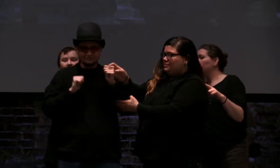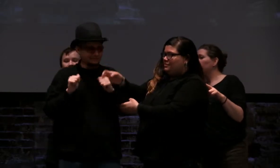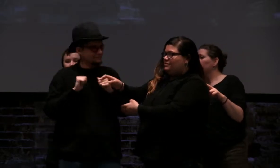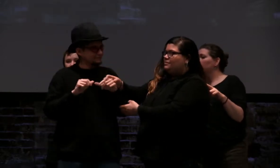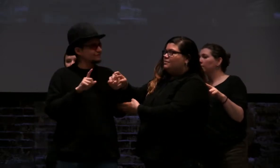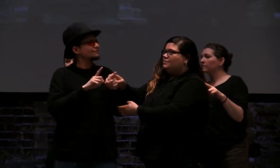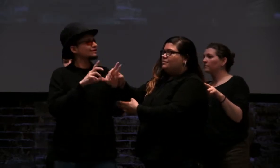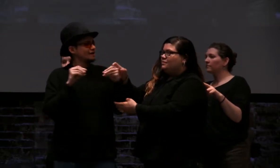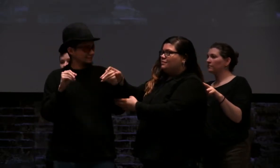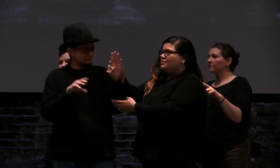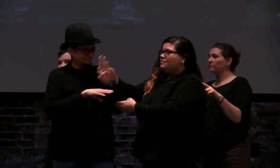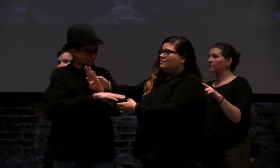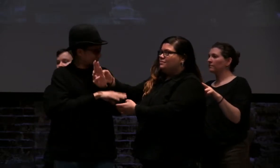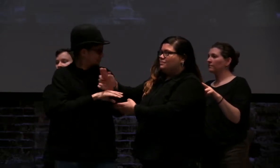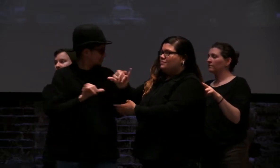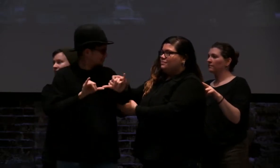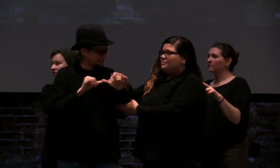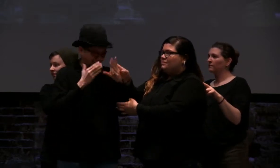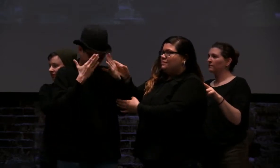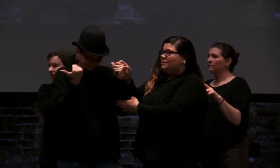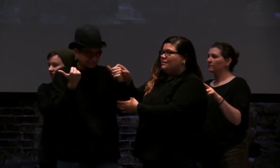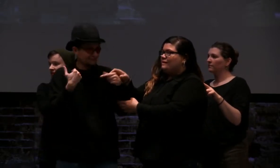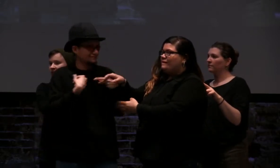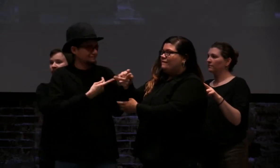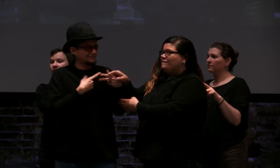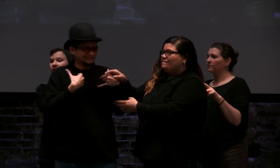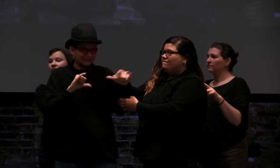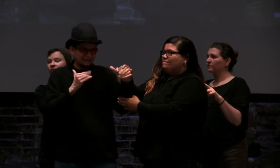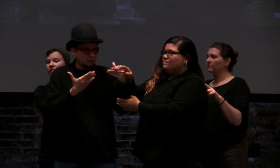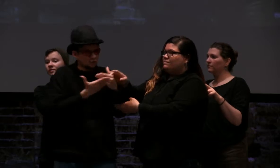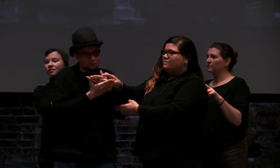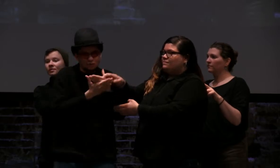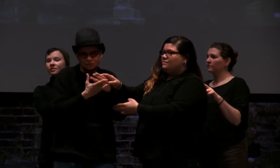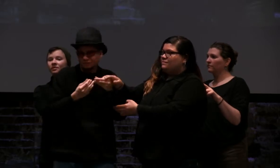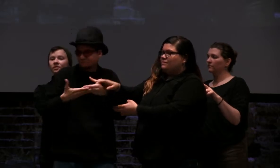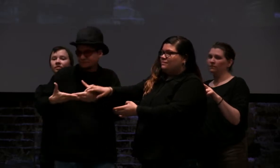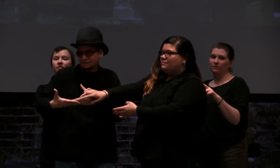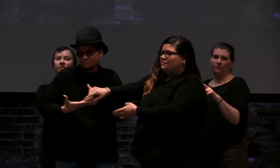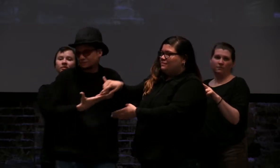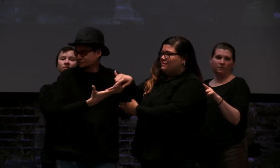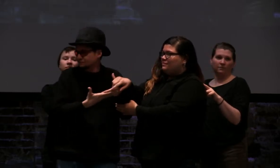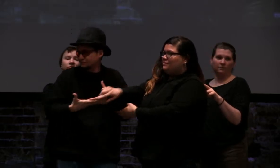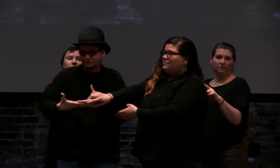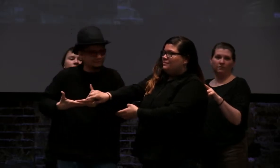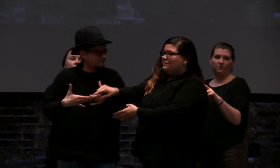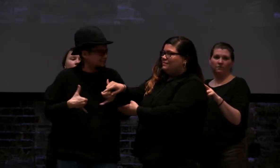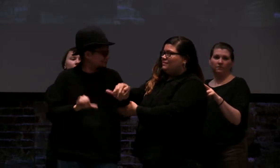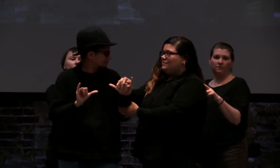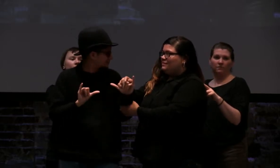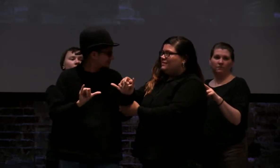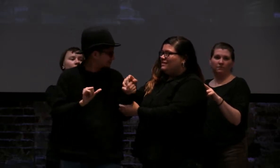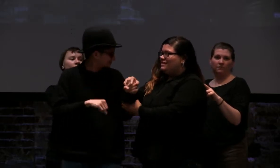Especially in deaf-blind theater, business, all these things, we're so new. We're in our infancy